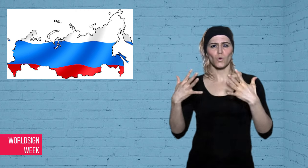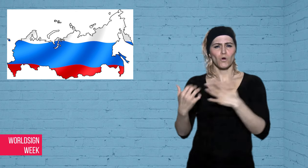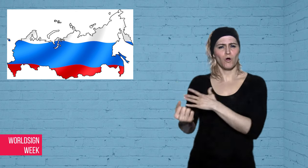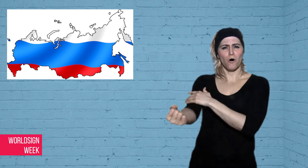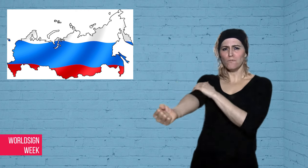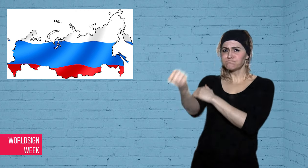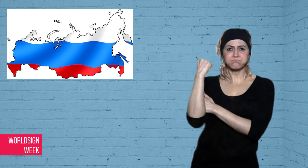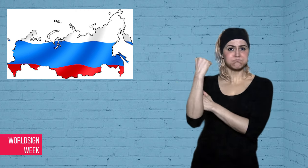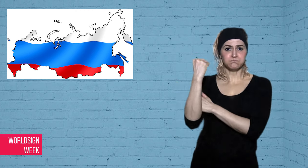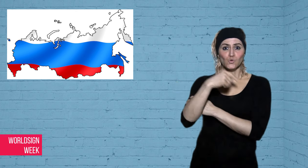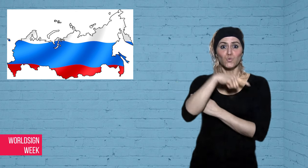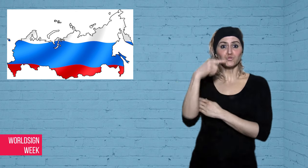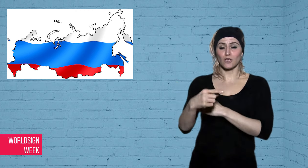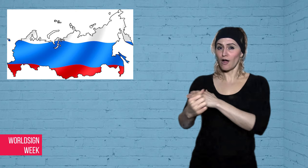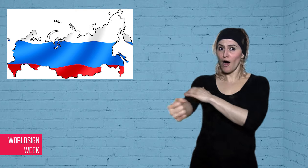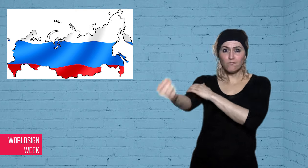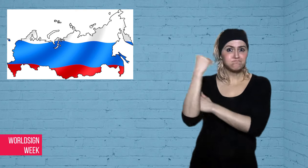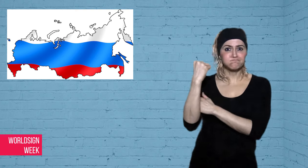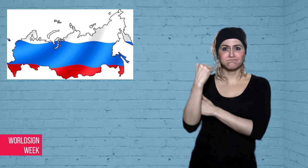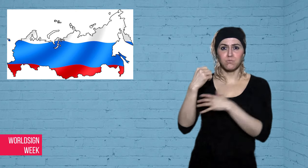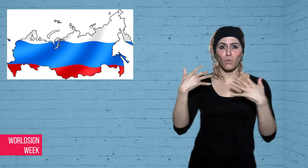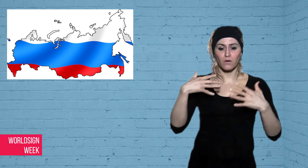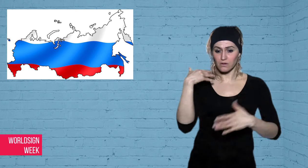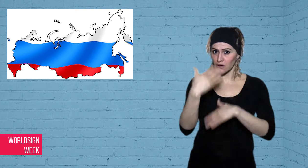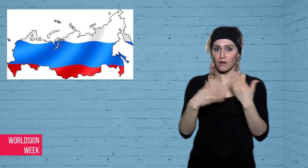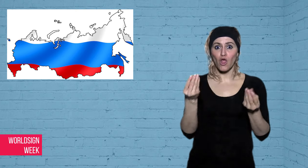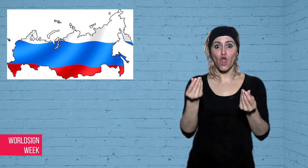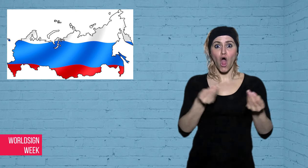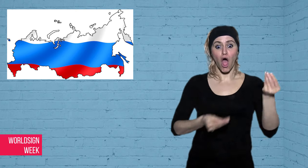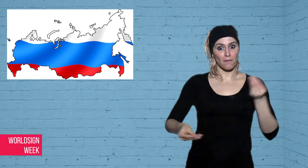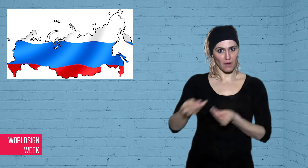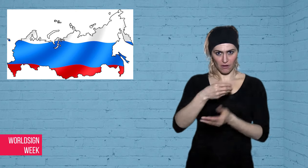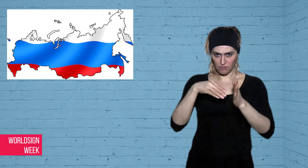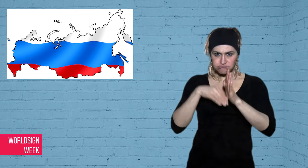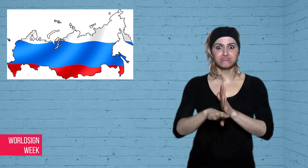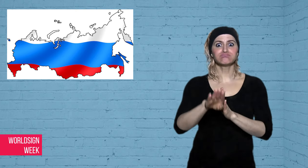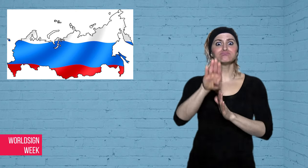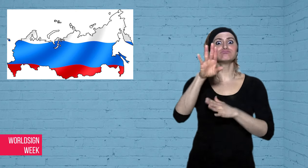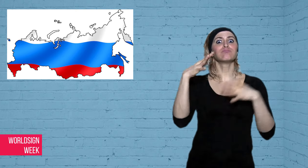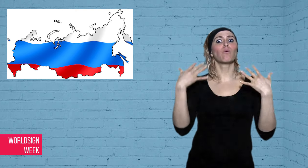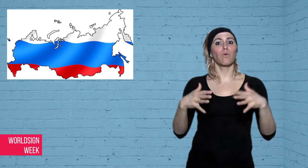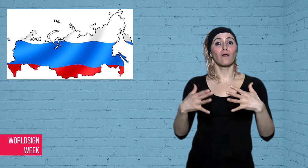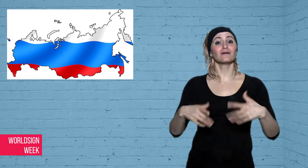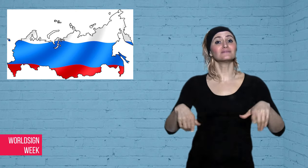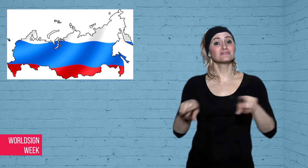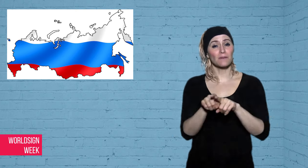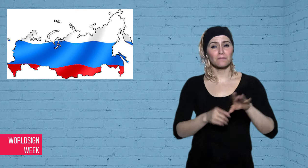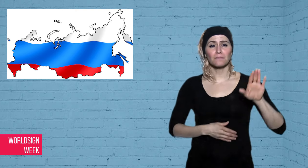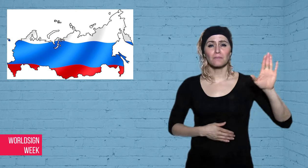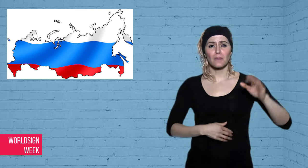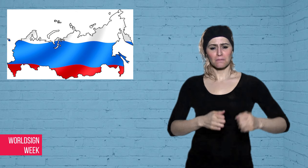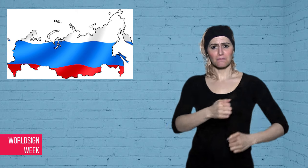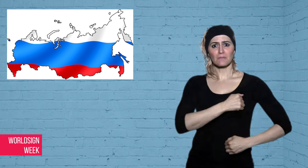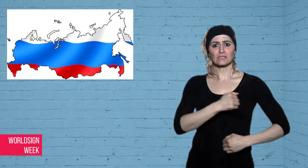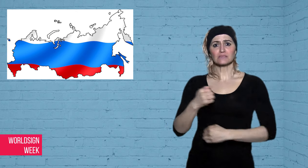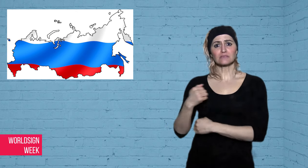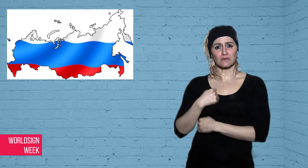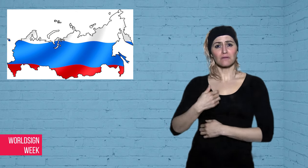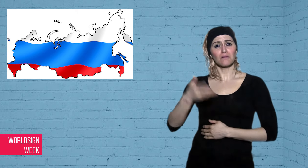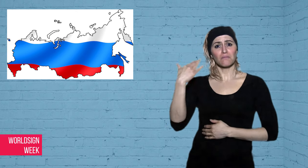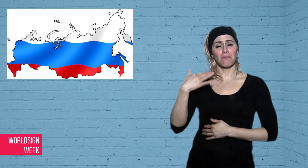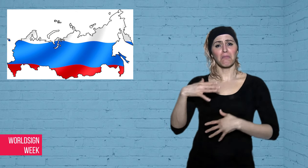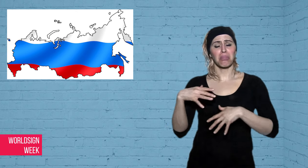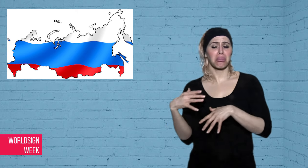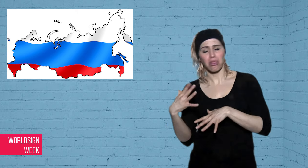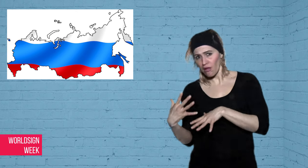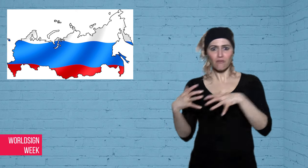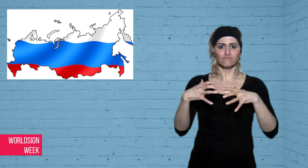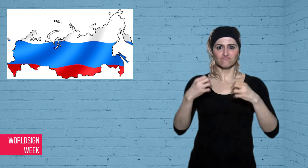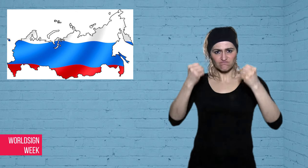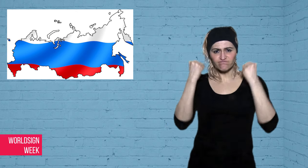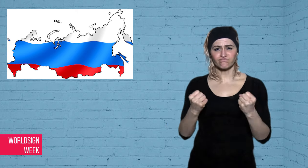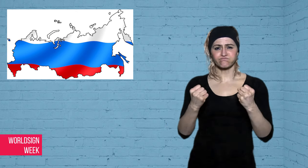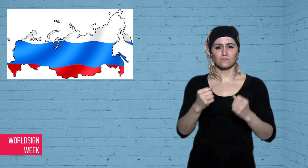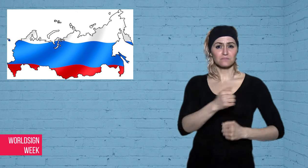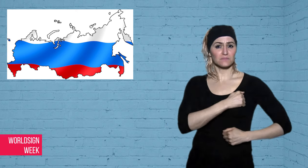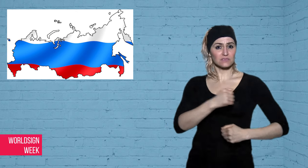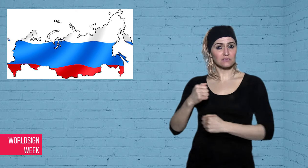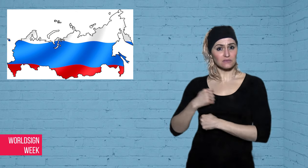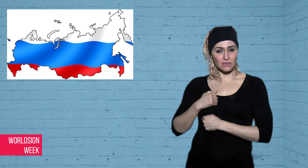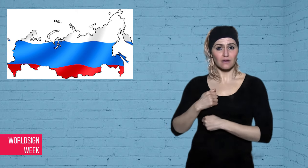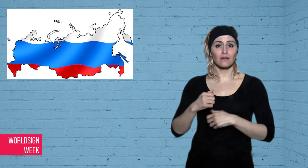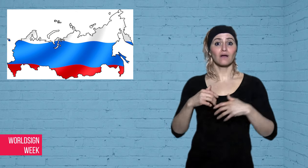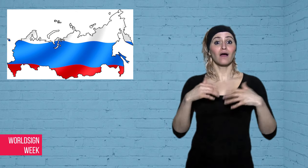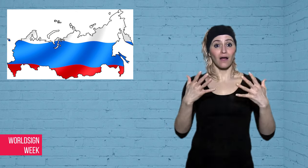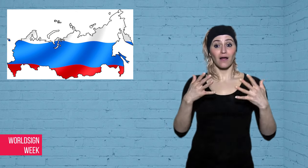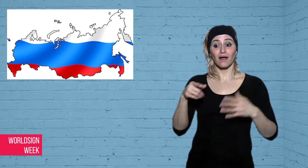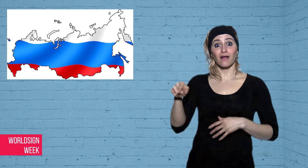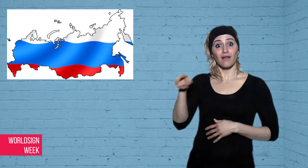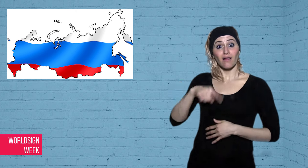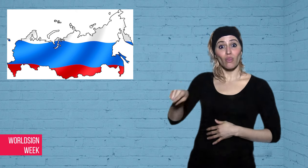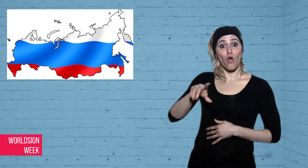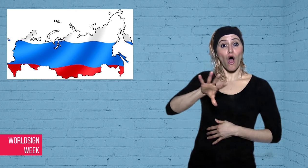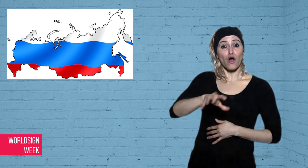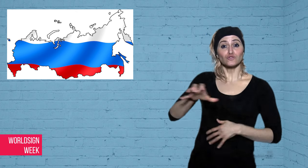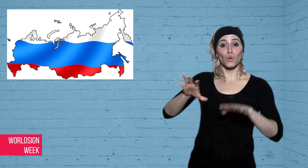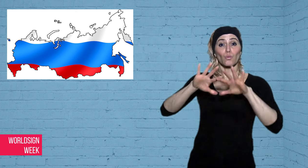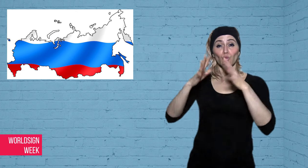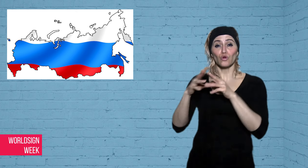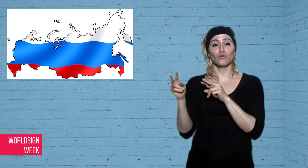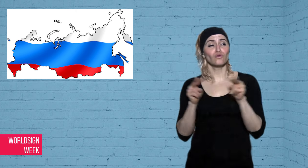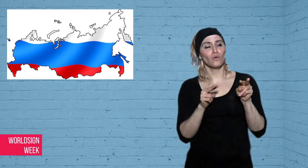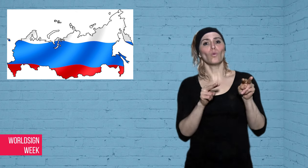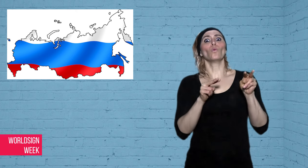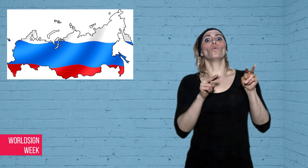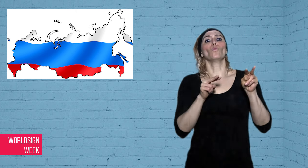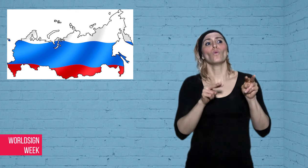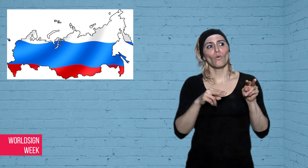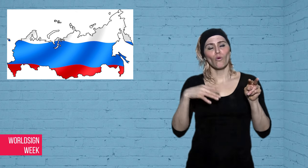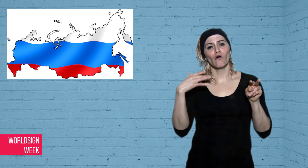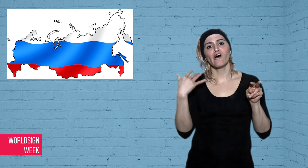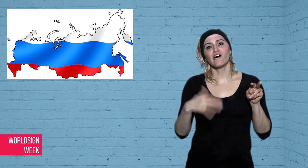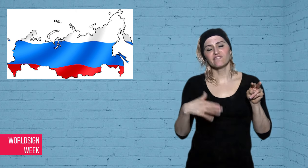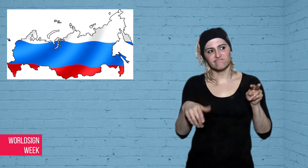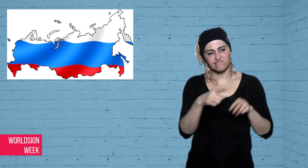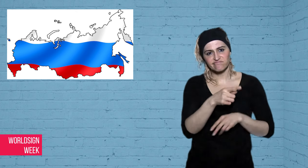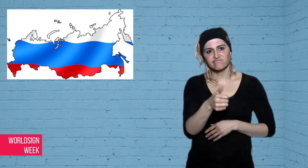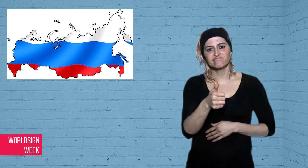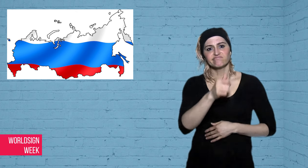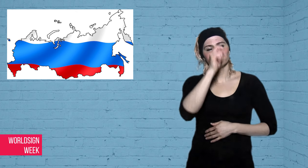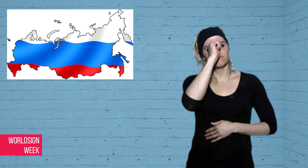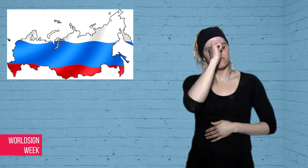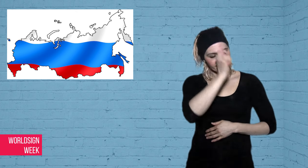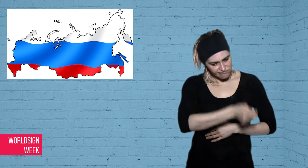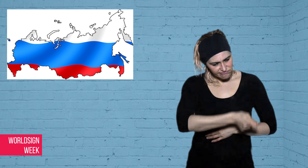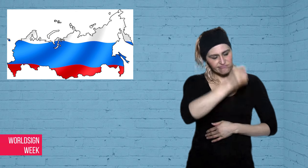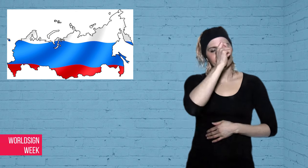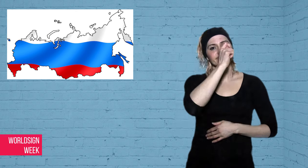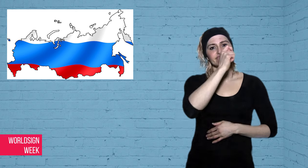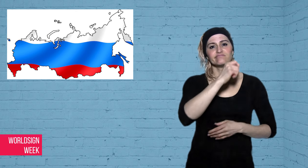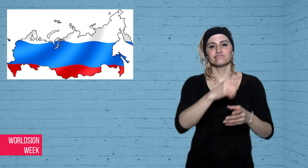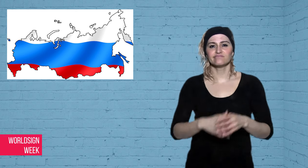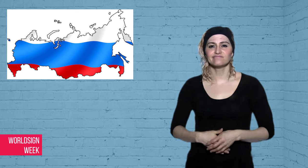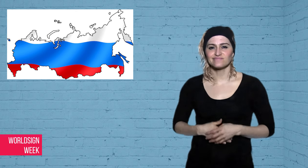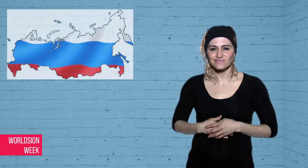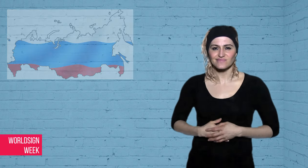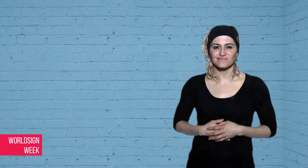military, which is respected by other countries.